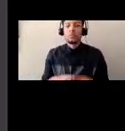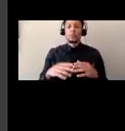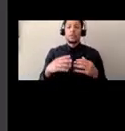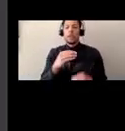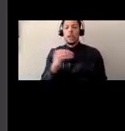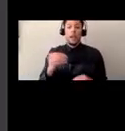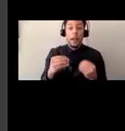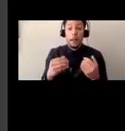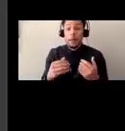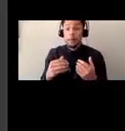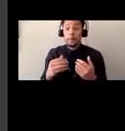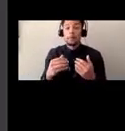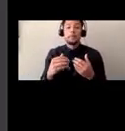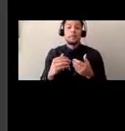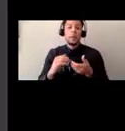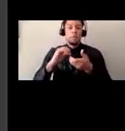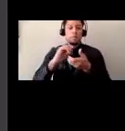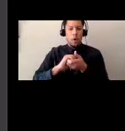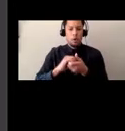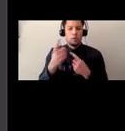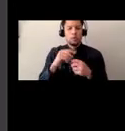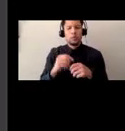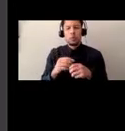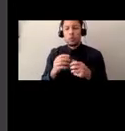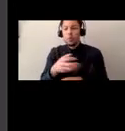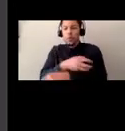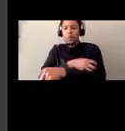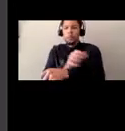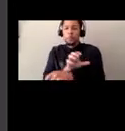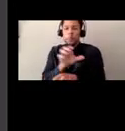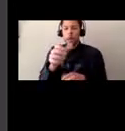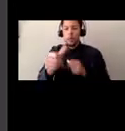to empower each other to impact systems change.